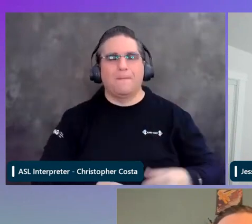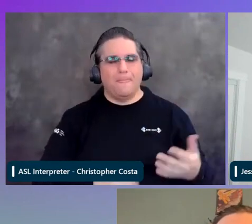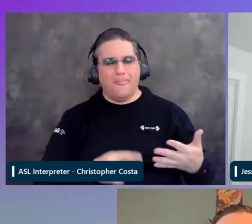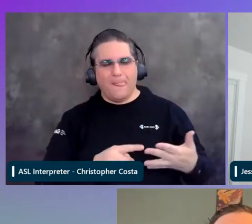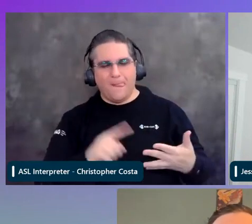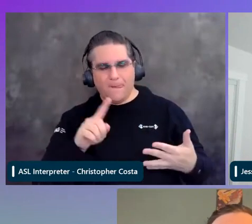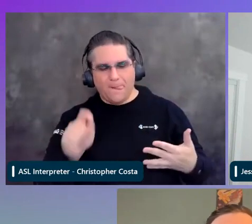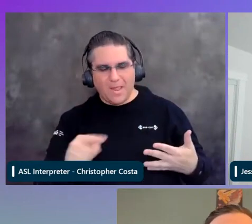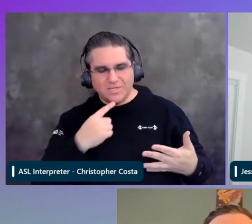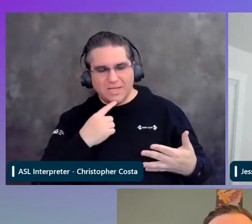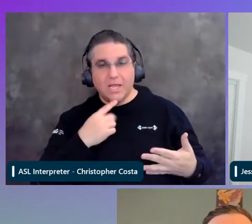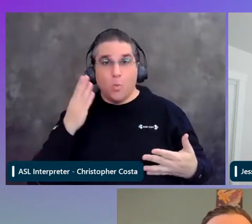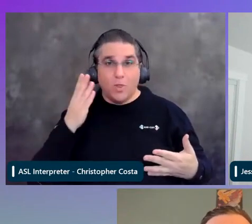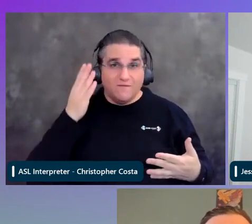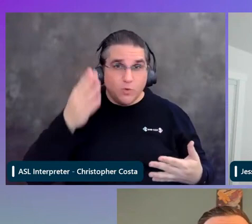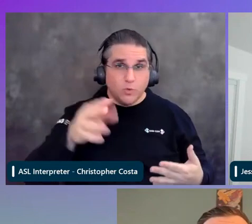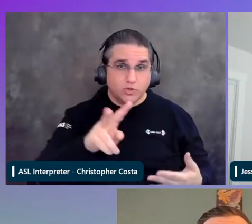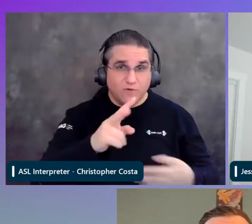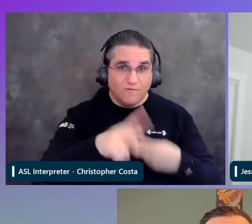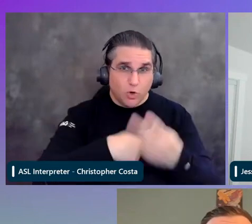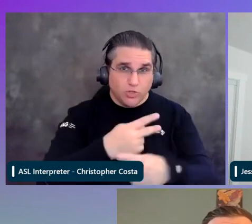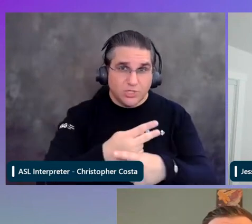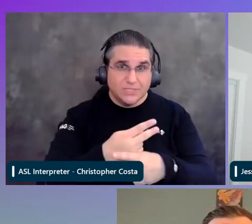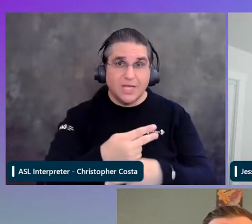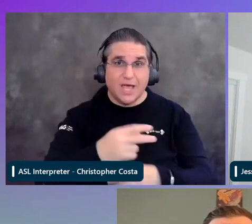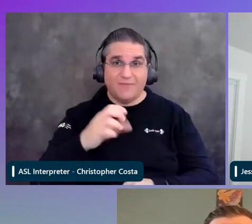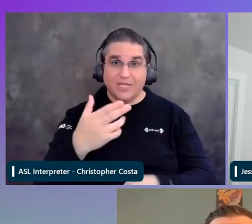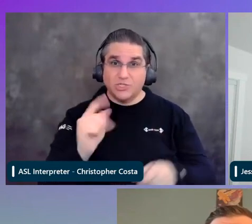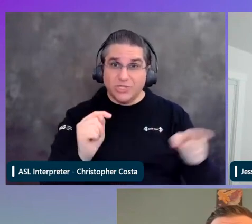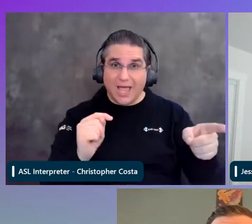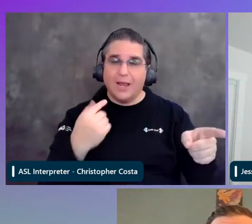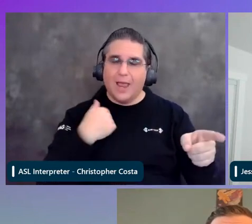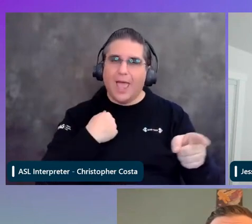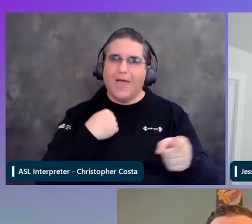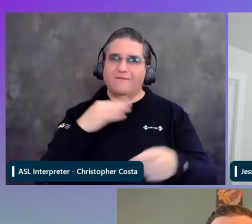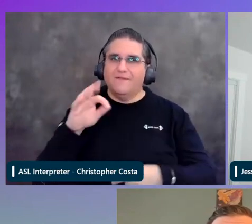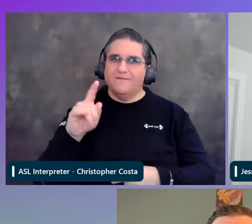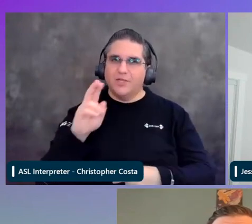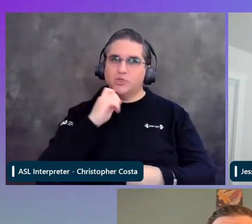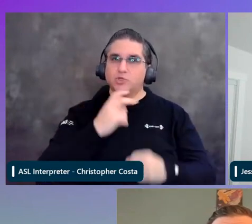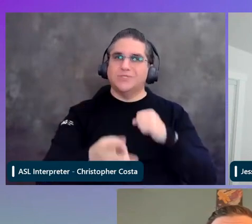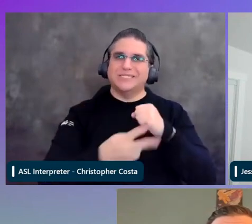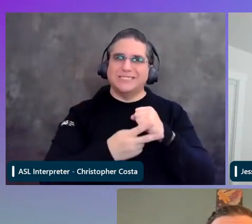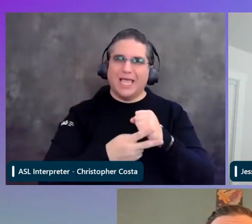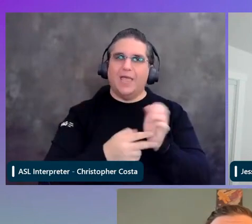So, um, will future versions of GitHub Copilot chat have a feature that allows you to save frequently used prompts into